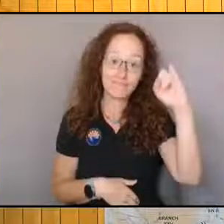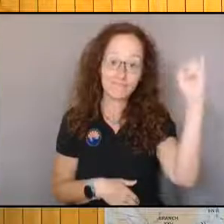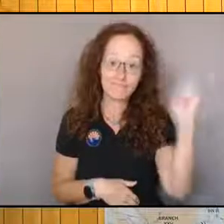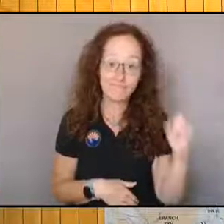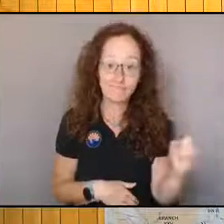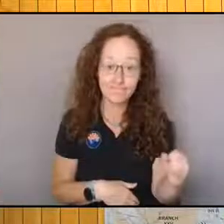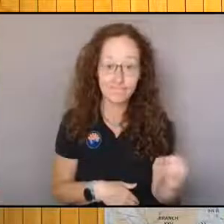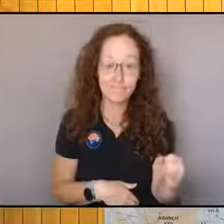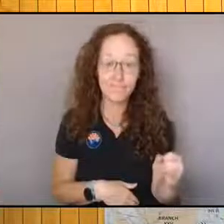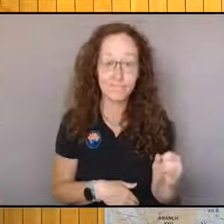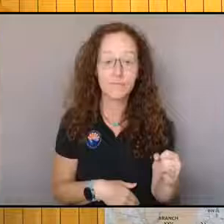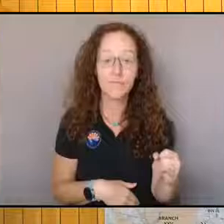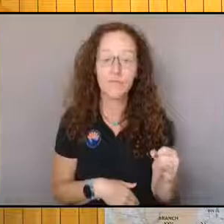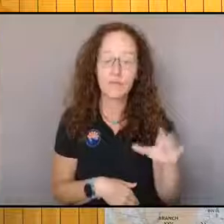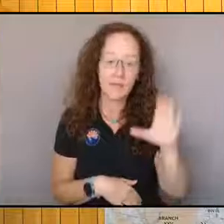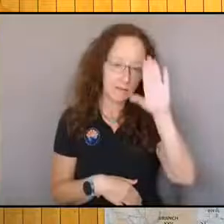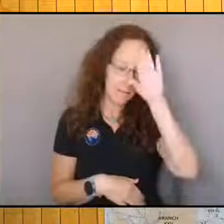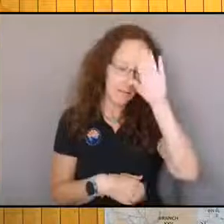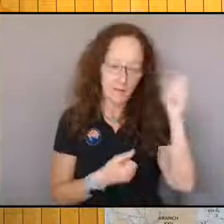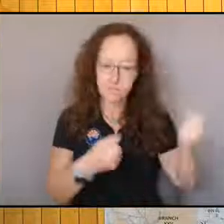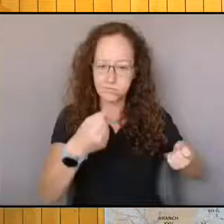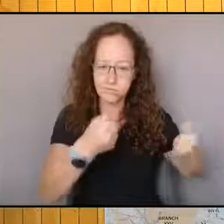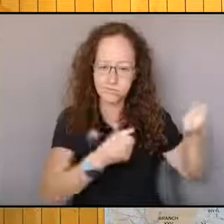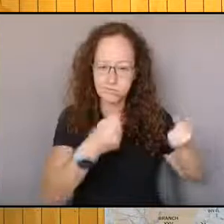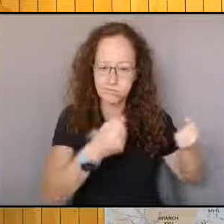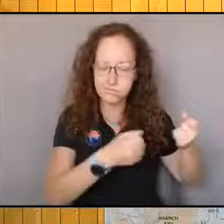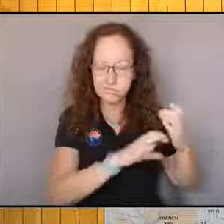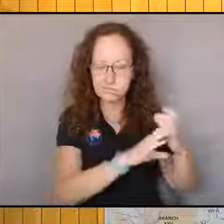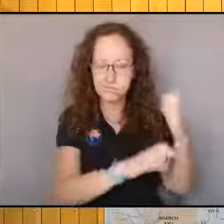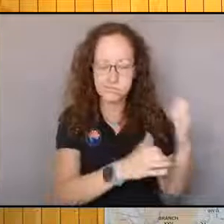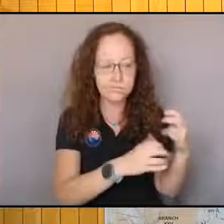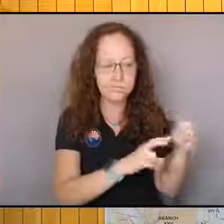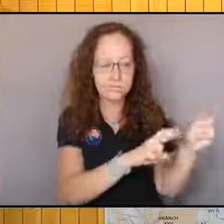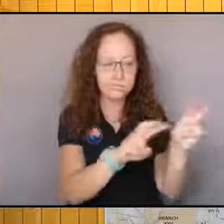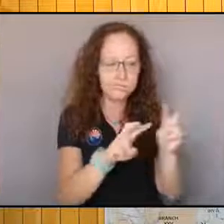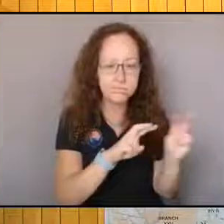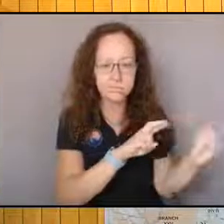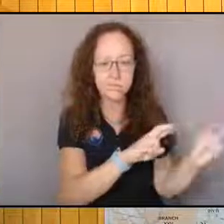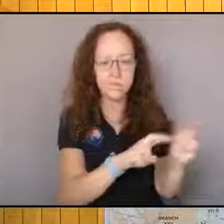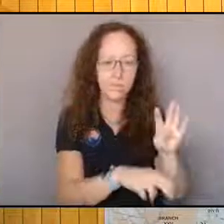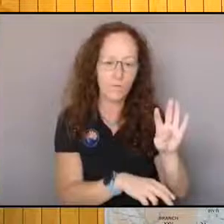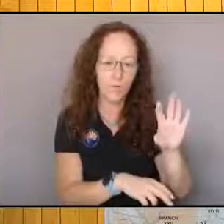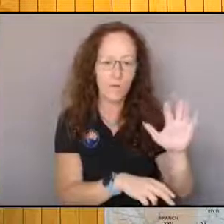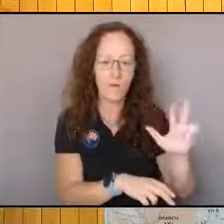AND IN THE FUTURE. ENGINES ARE PATROLLING ALONG THE 434 ROAD ALL THE WAY